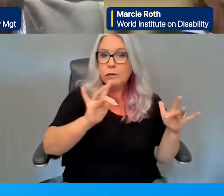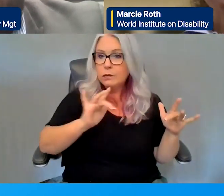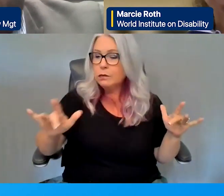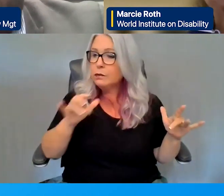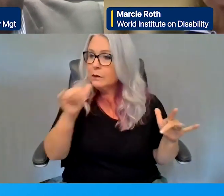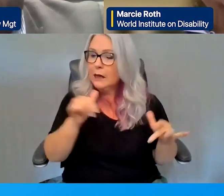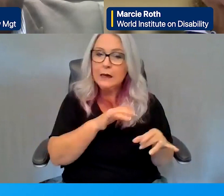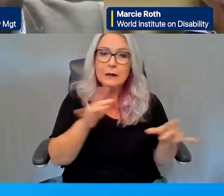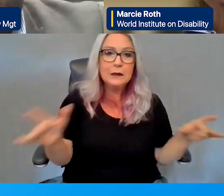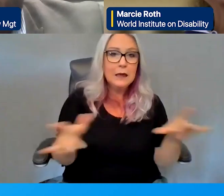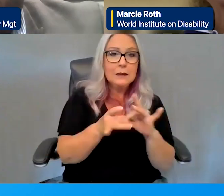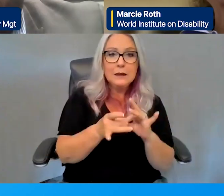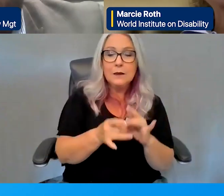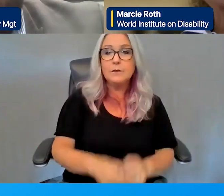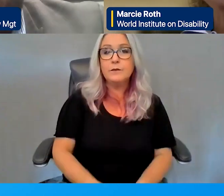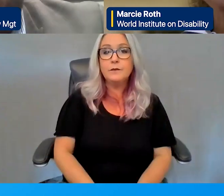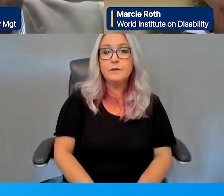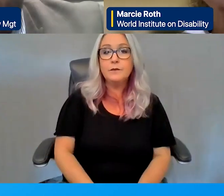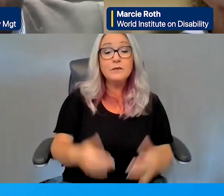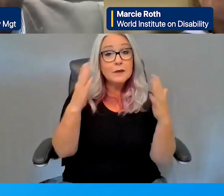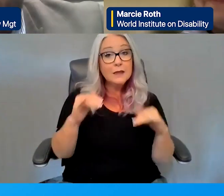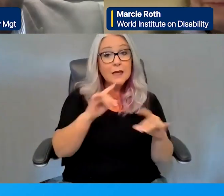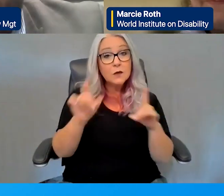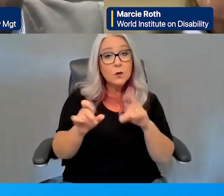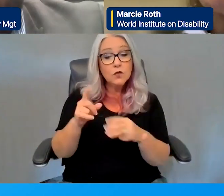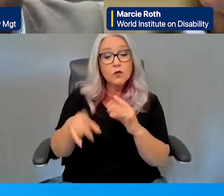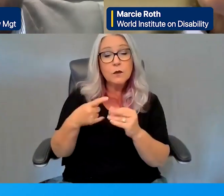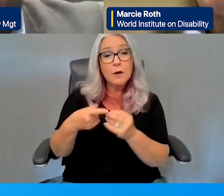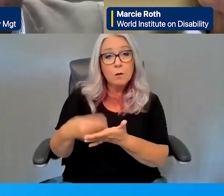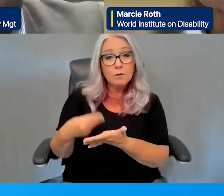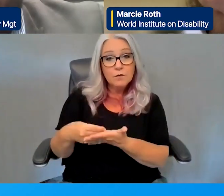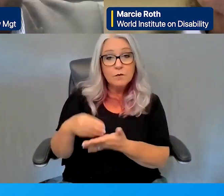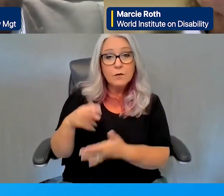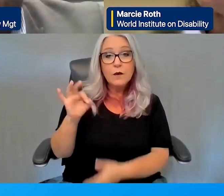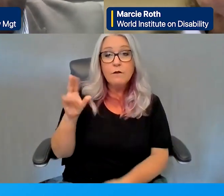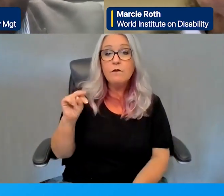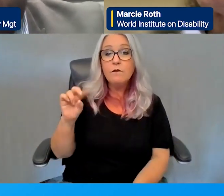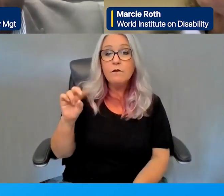definitely agree with that. This question is about funding. To maybe address some of these